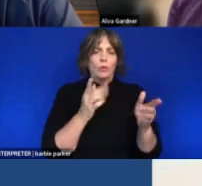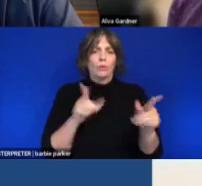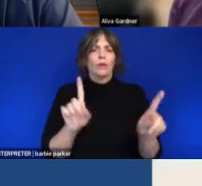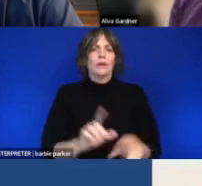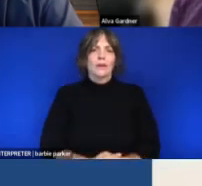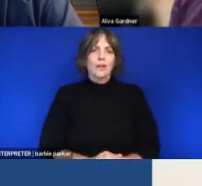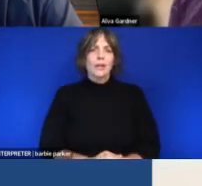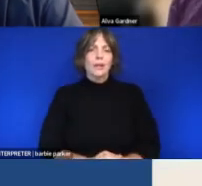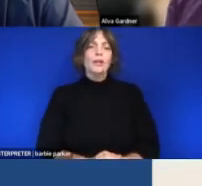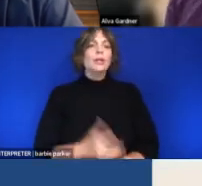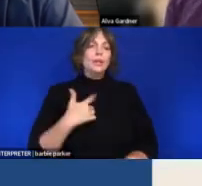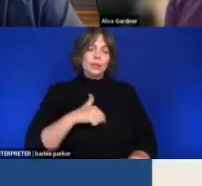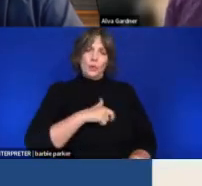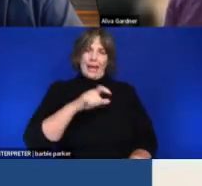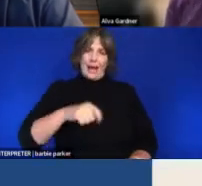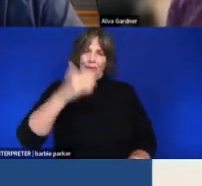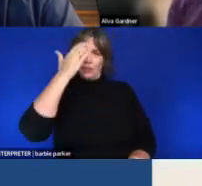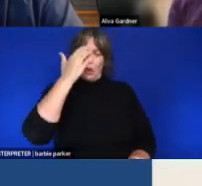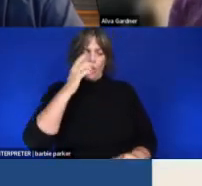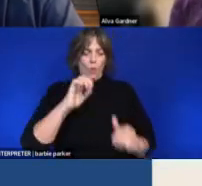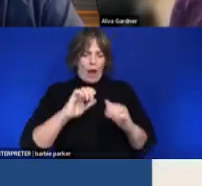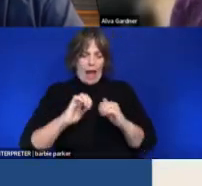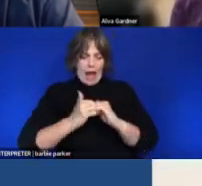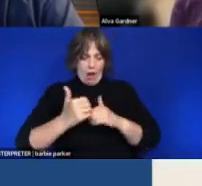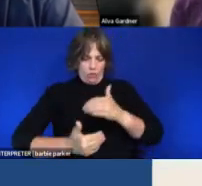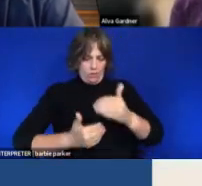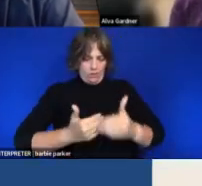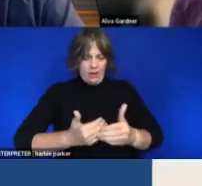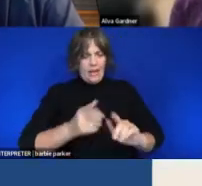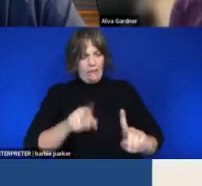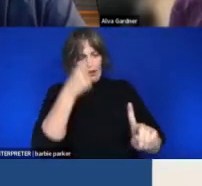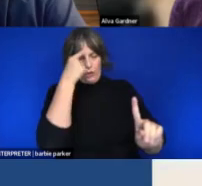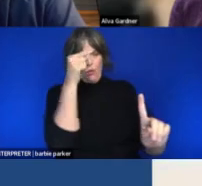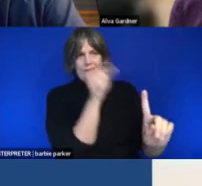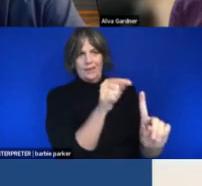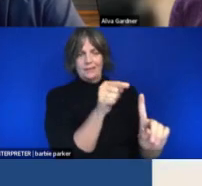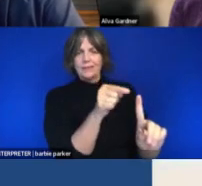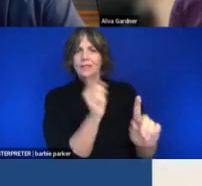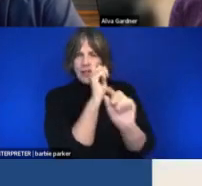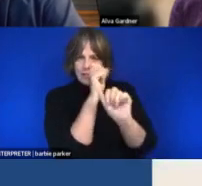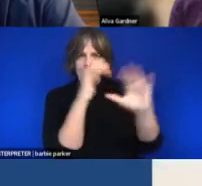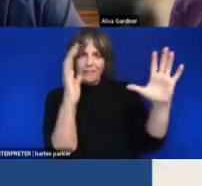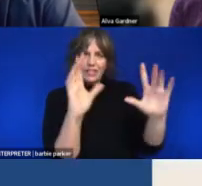is. Do we know what that is? Why are we doing this? The vision and mission is the why of the